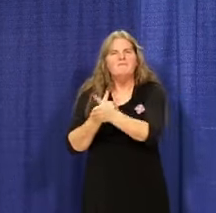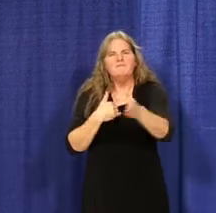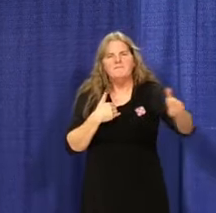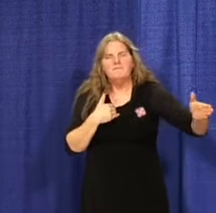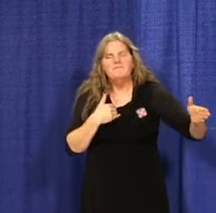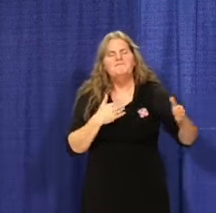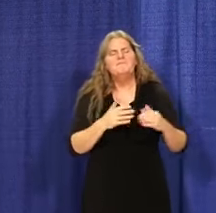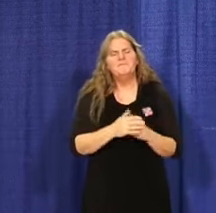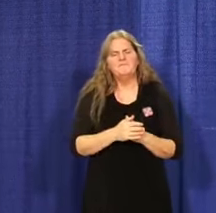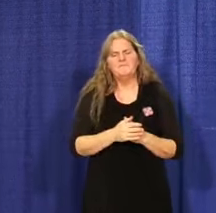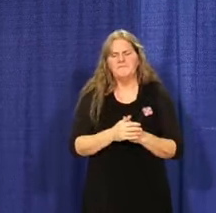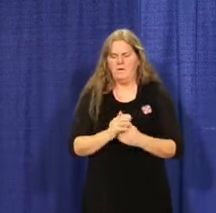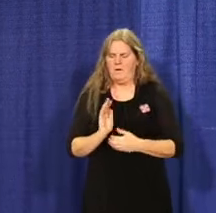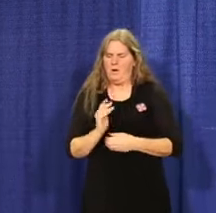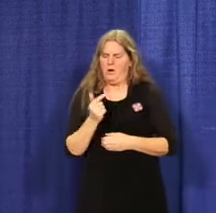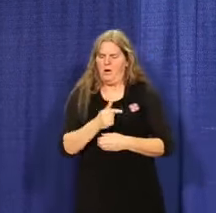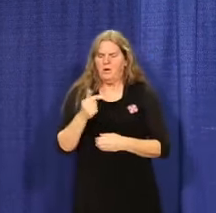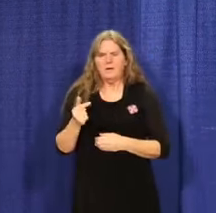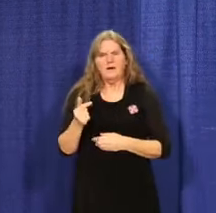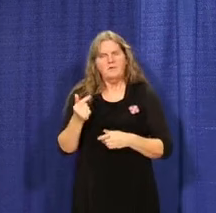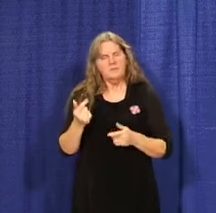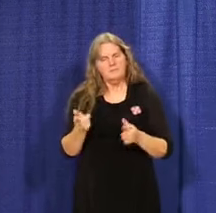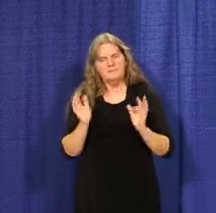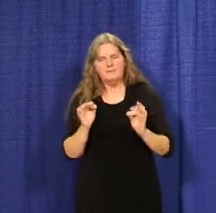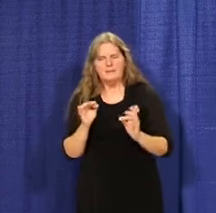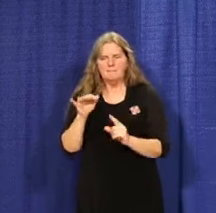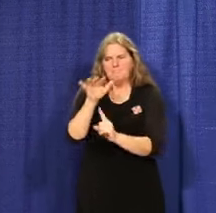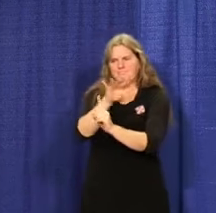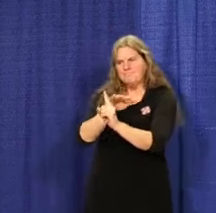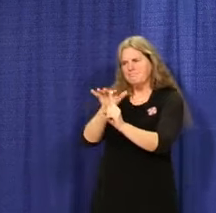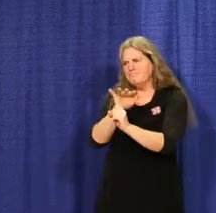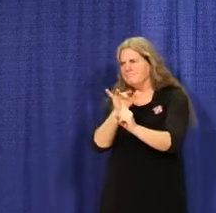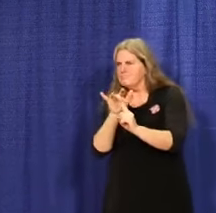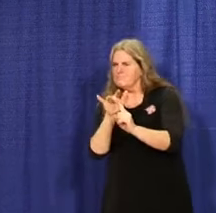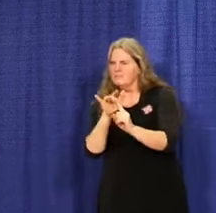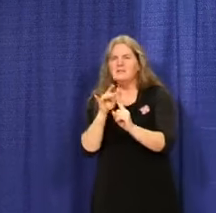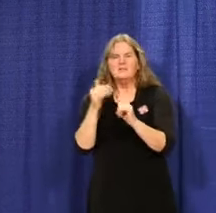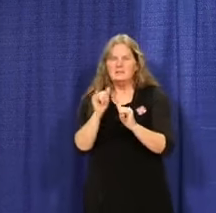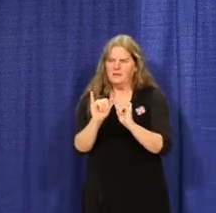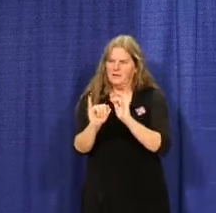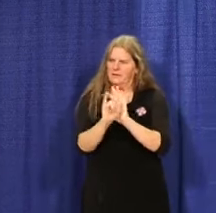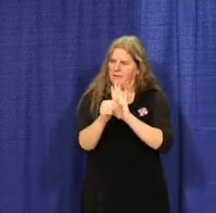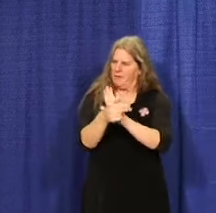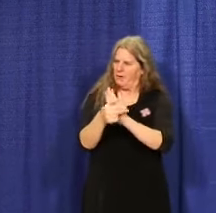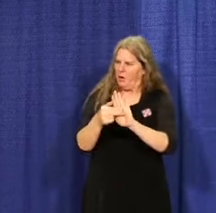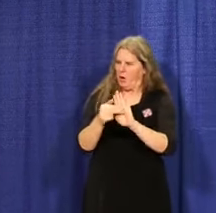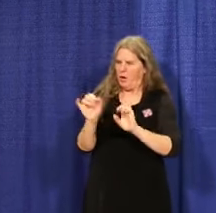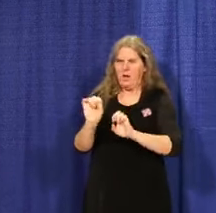Our government continues to evaluate the need for a state of emergency and ministerial orders